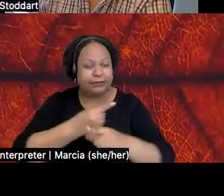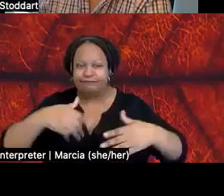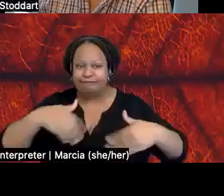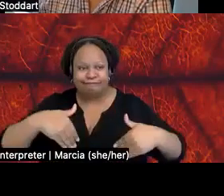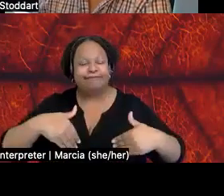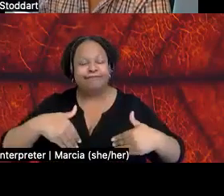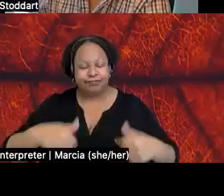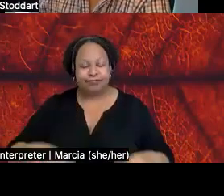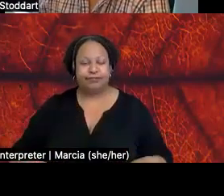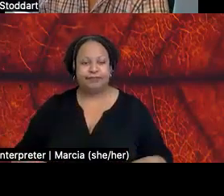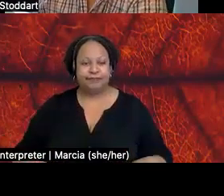Next.